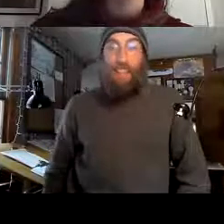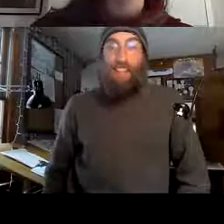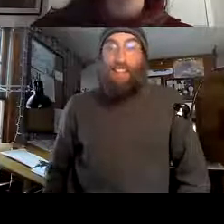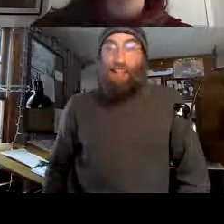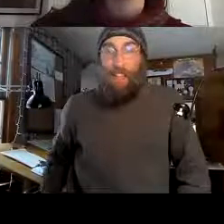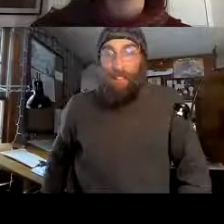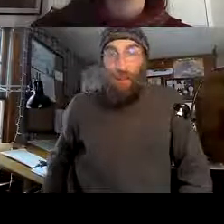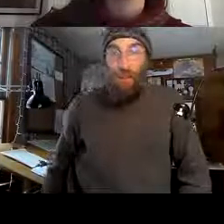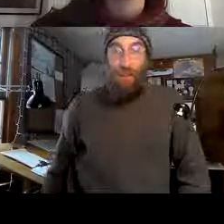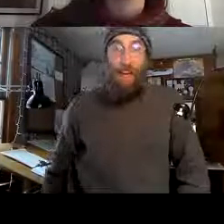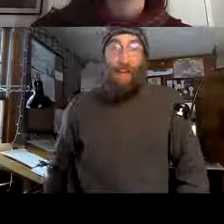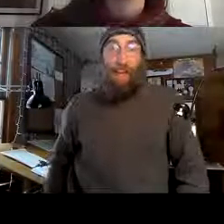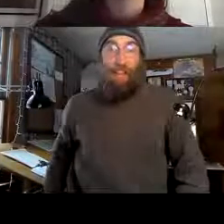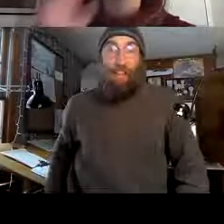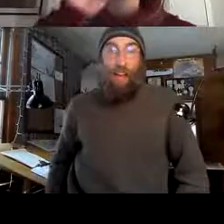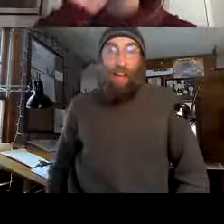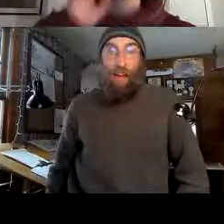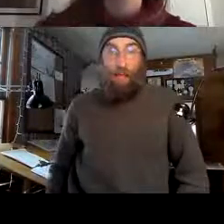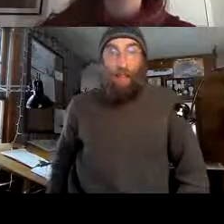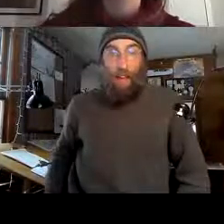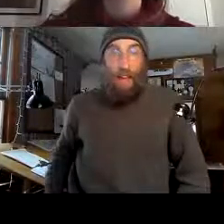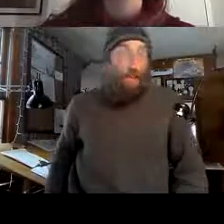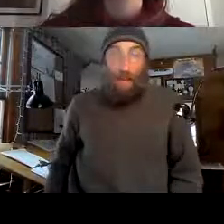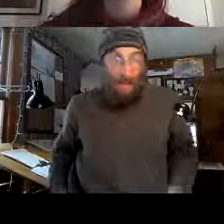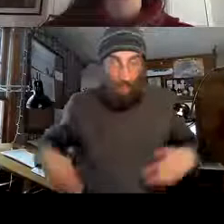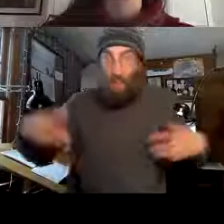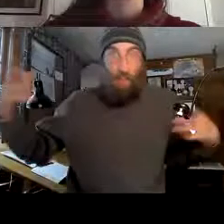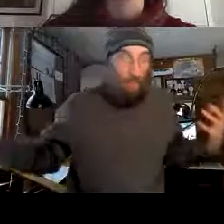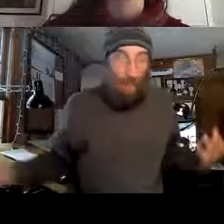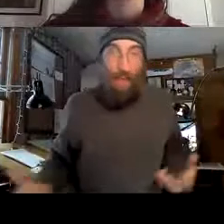make sense of history through that, that um, and make sense of life through that